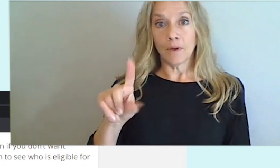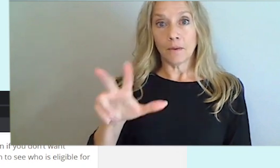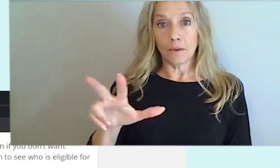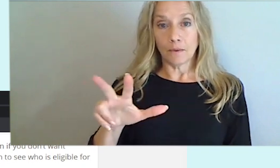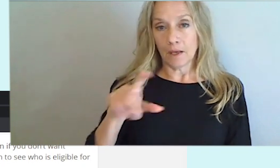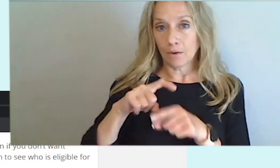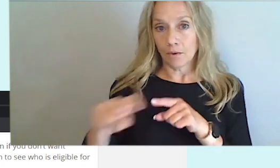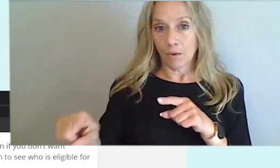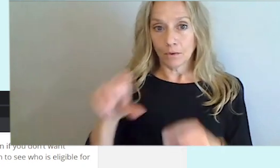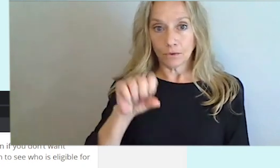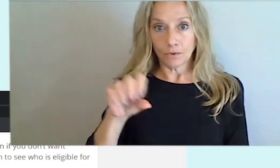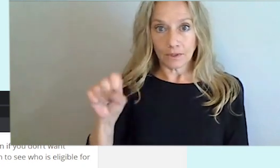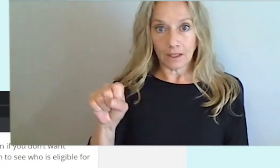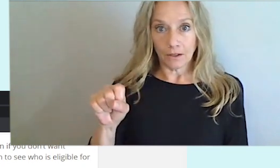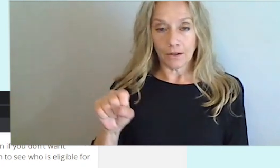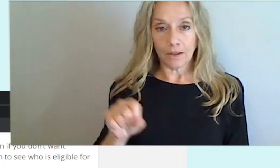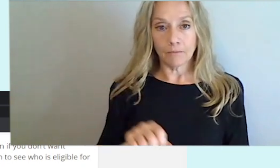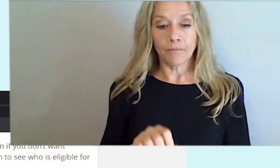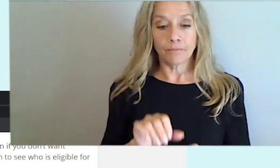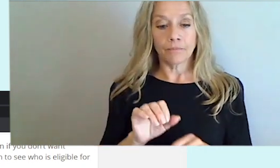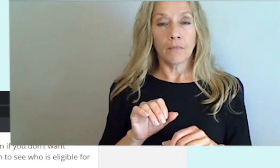The i icon provides more information